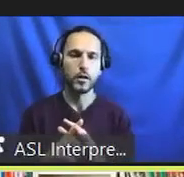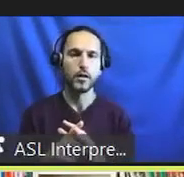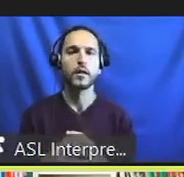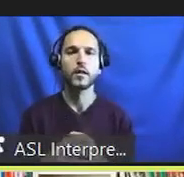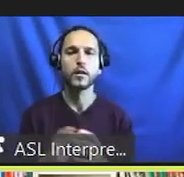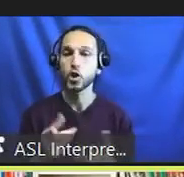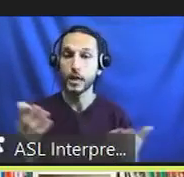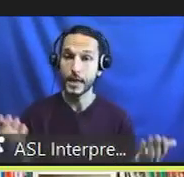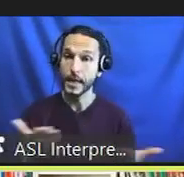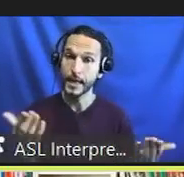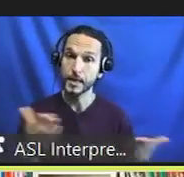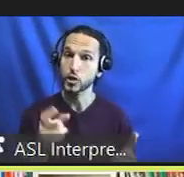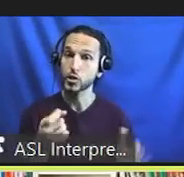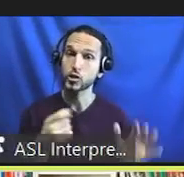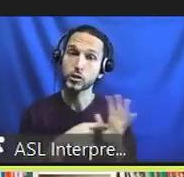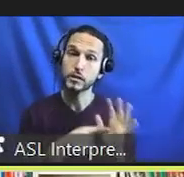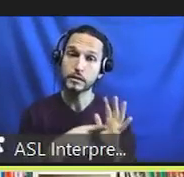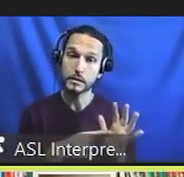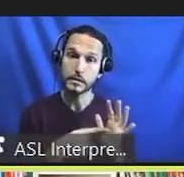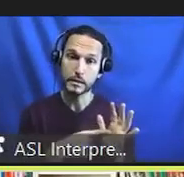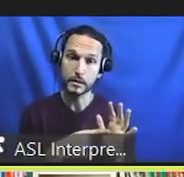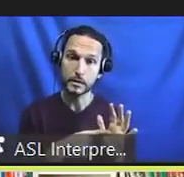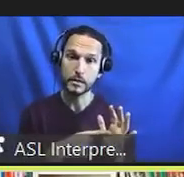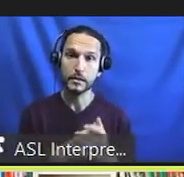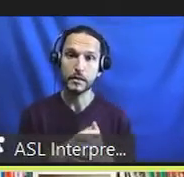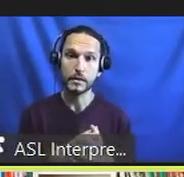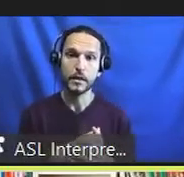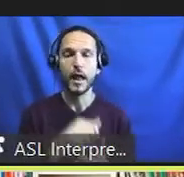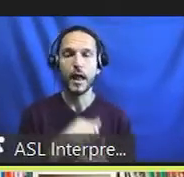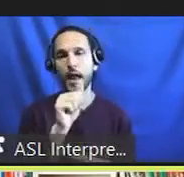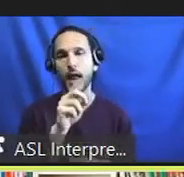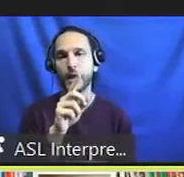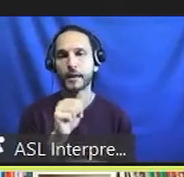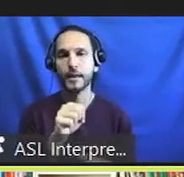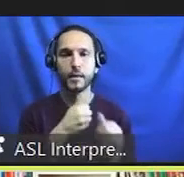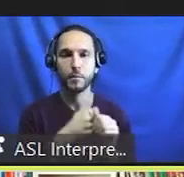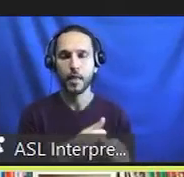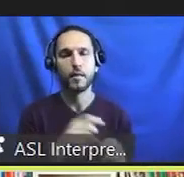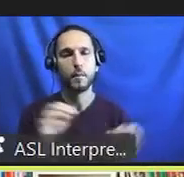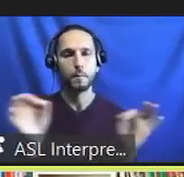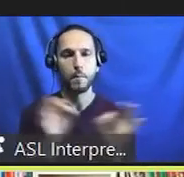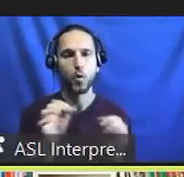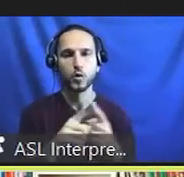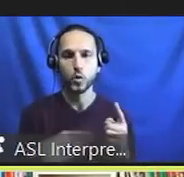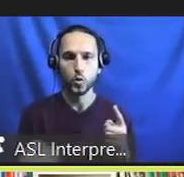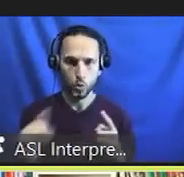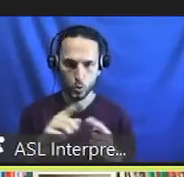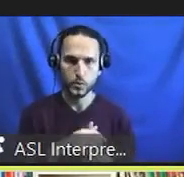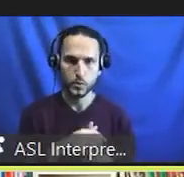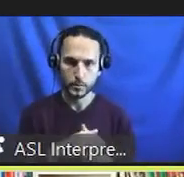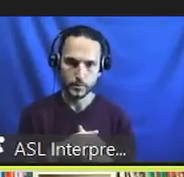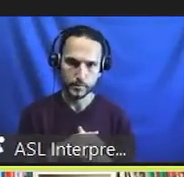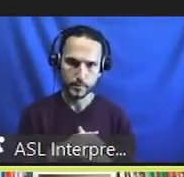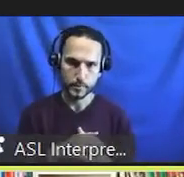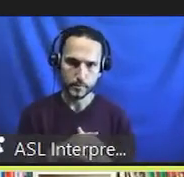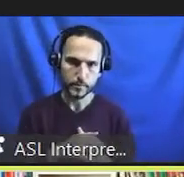you've really demonstrated that ADA compliance is important to you and that you've begun to take steps